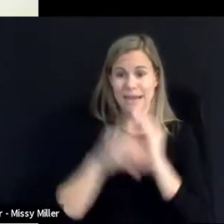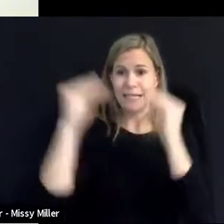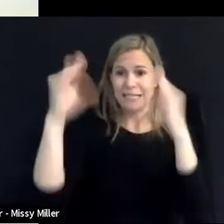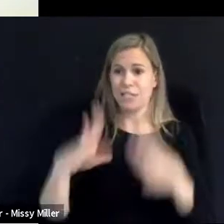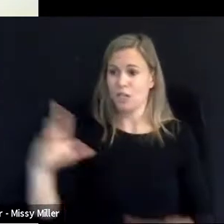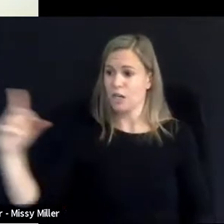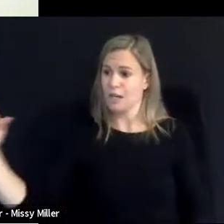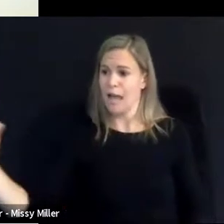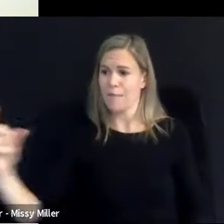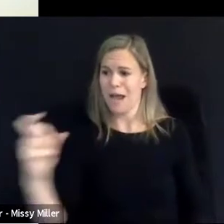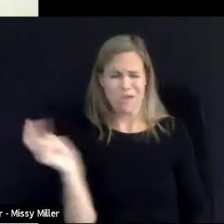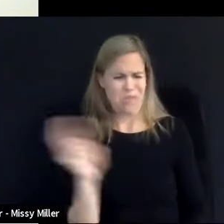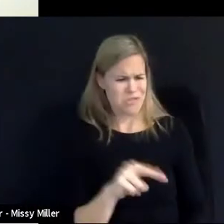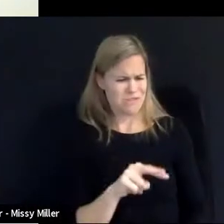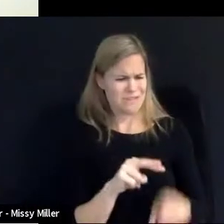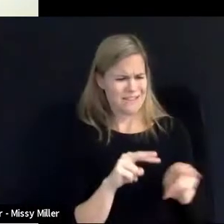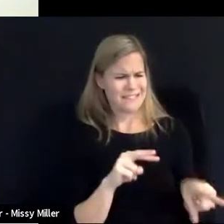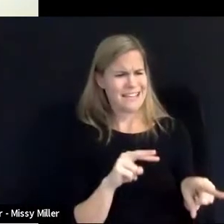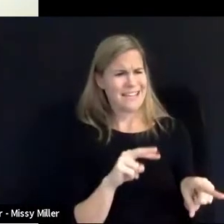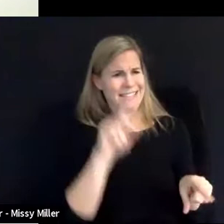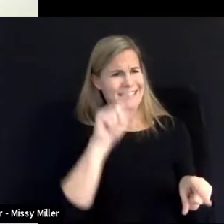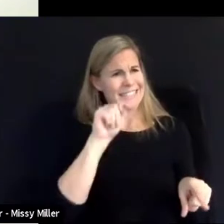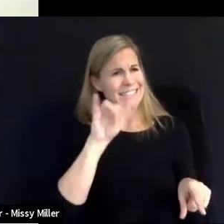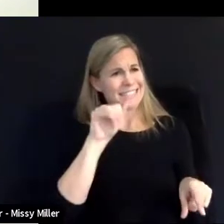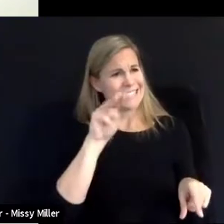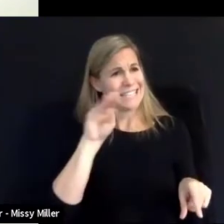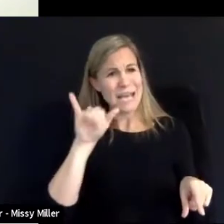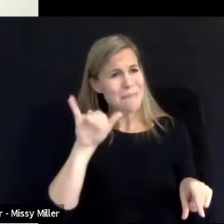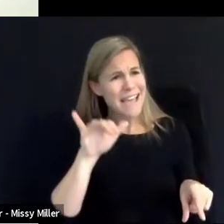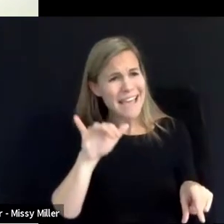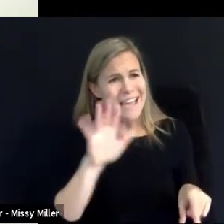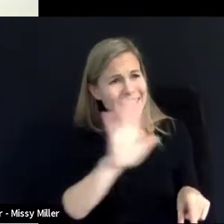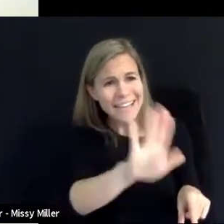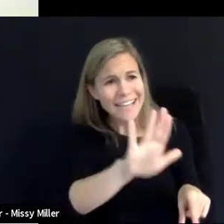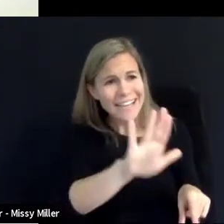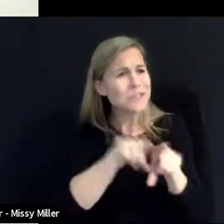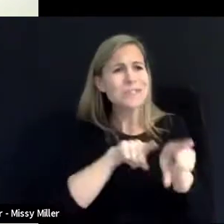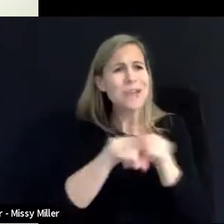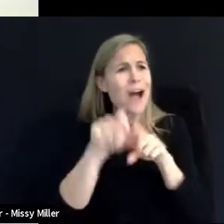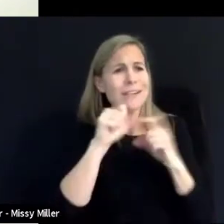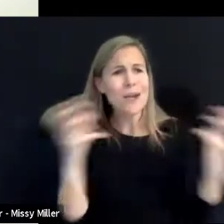and looked at me and said, "Timmy, your socks don't match." And everybody in the room laughed.